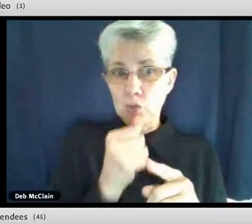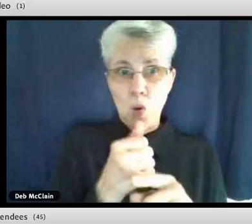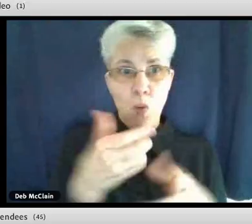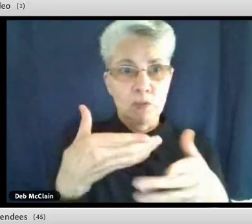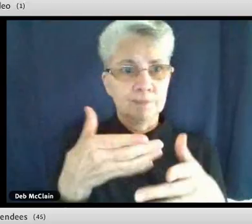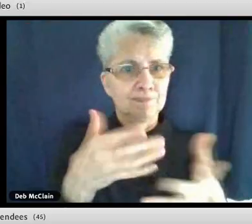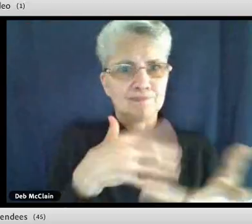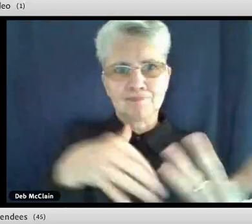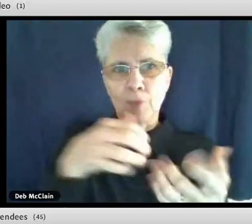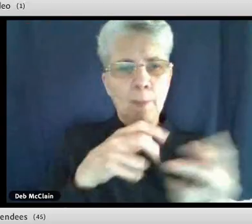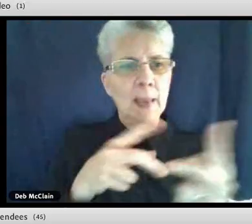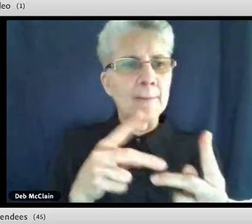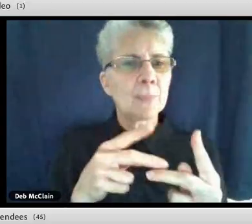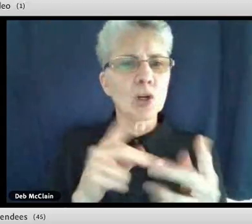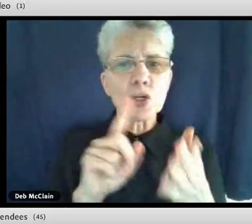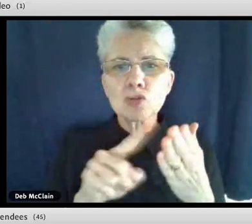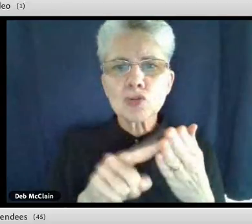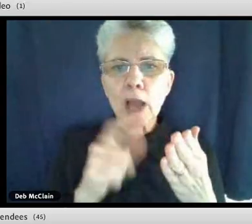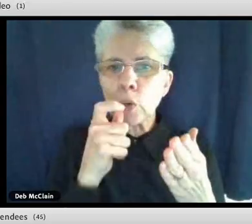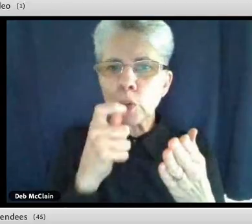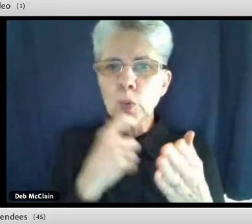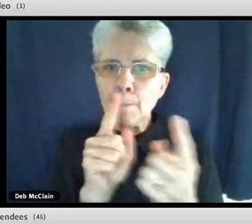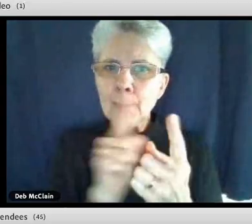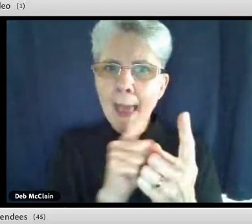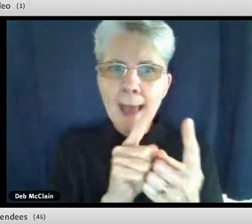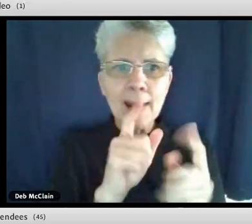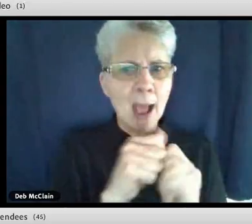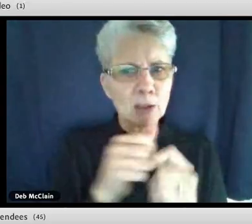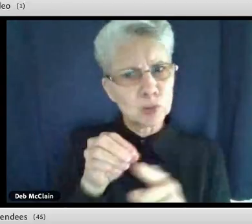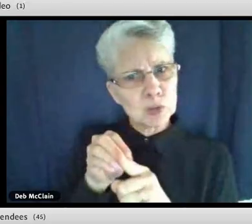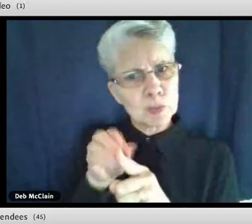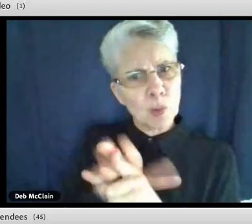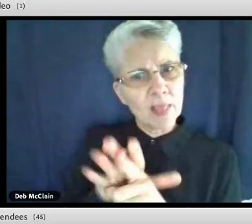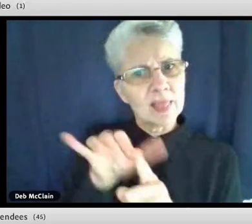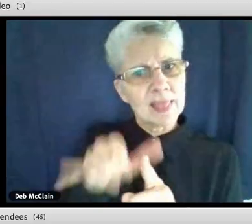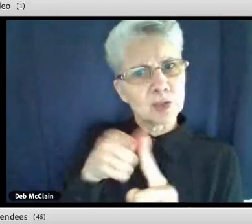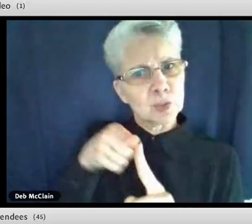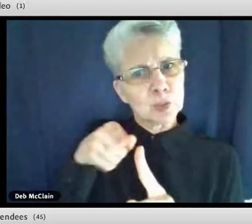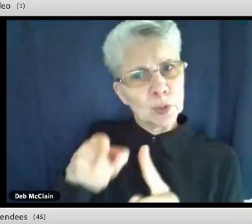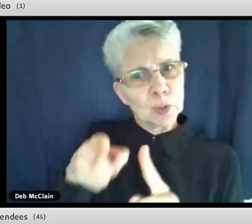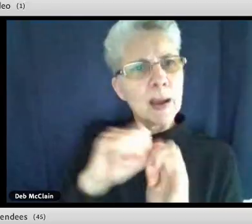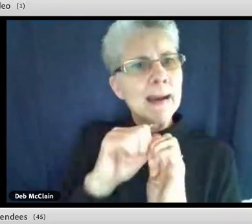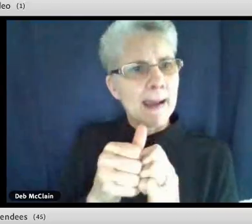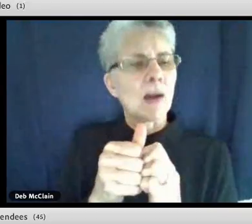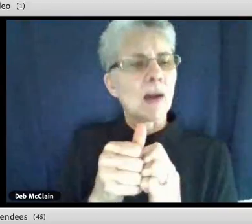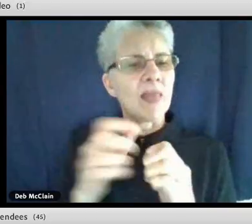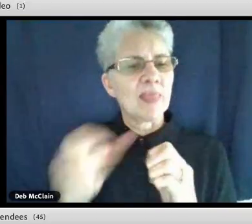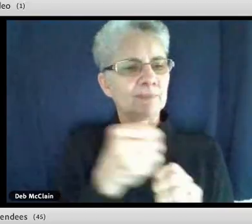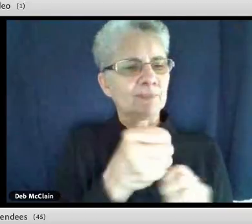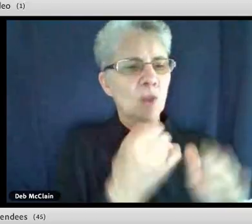and tracking down anybody they had contact with and possibly placing them under quarantine.